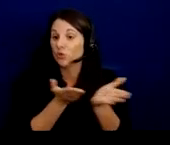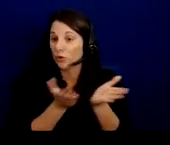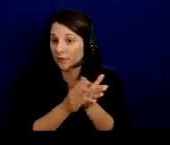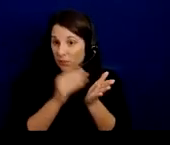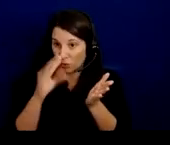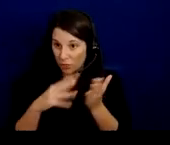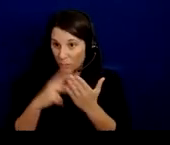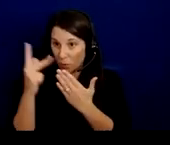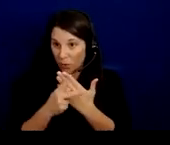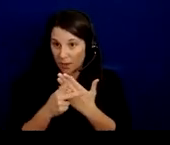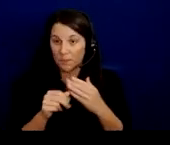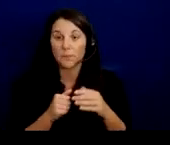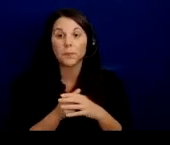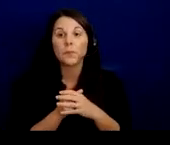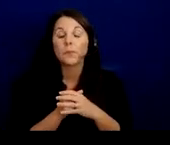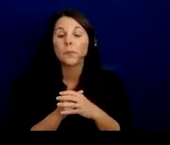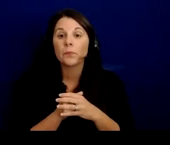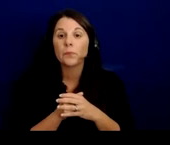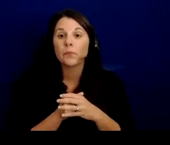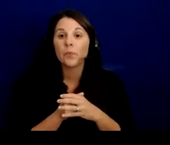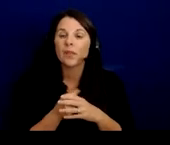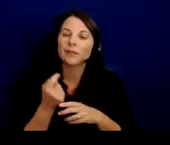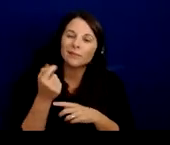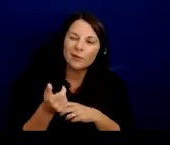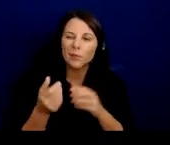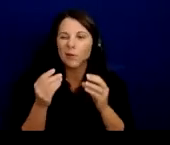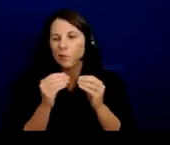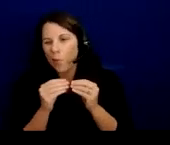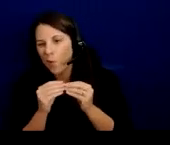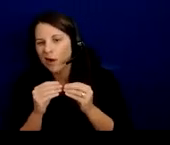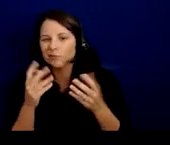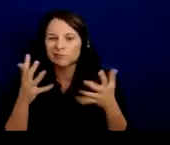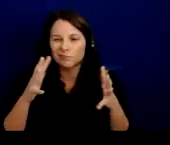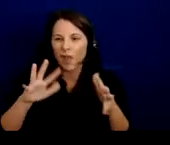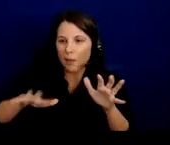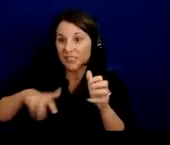but one that's a little bit more updated, which is why it is modernizing.